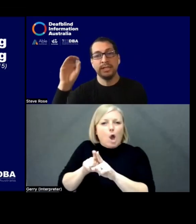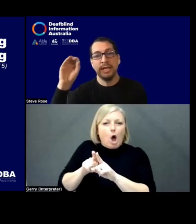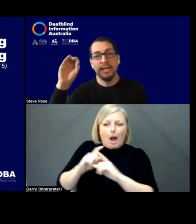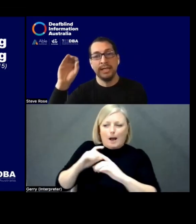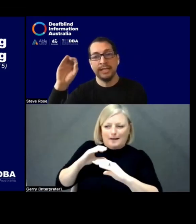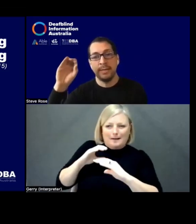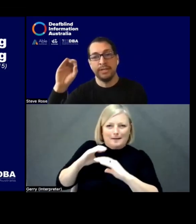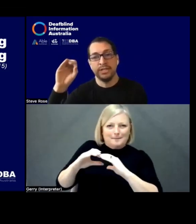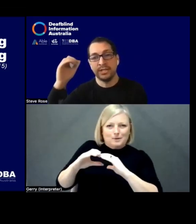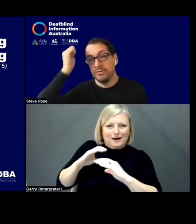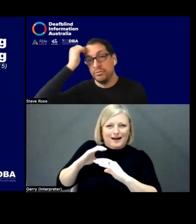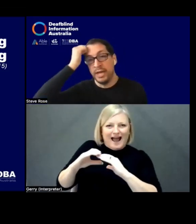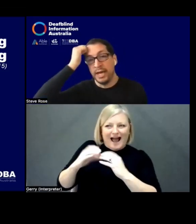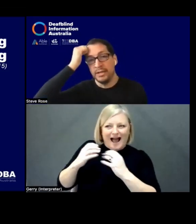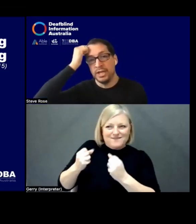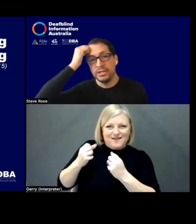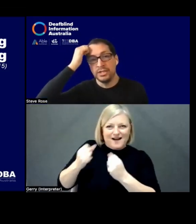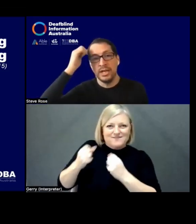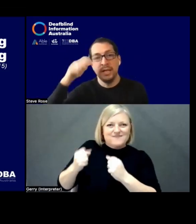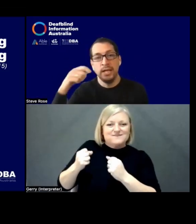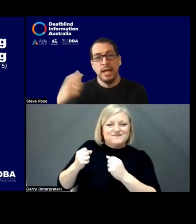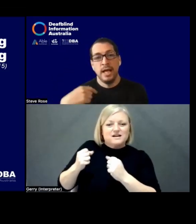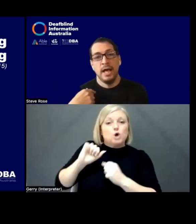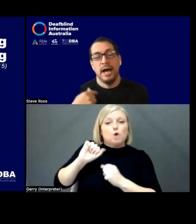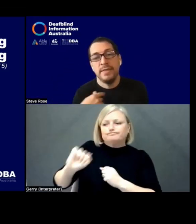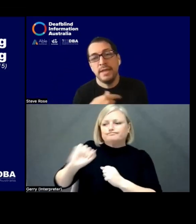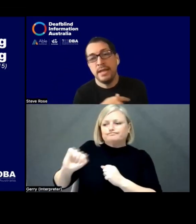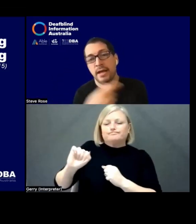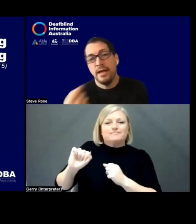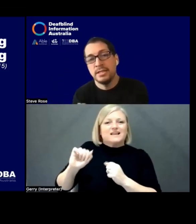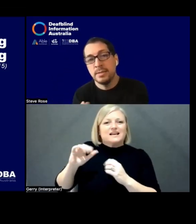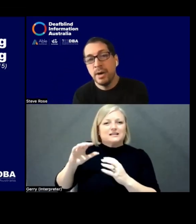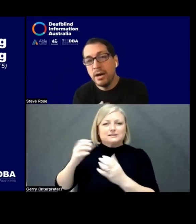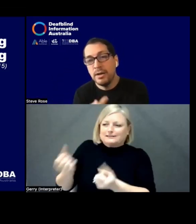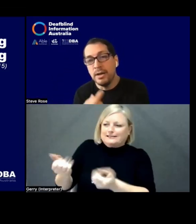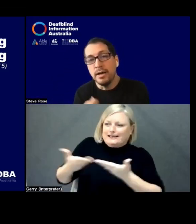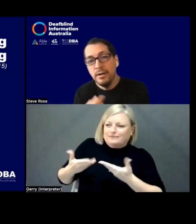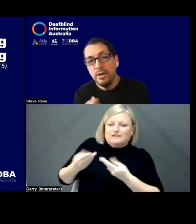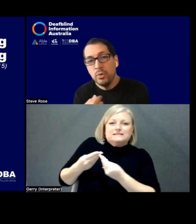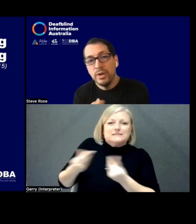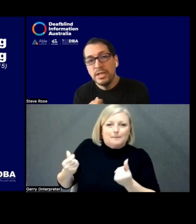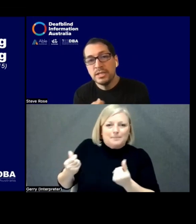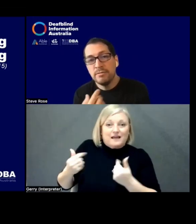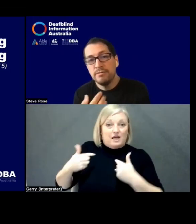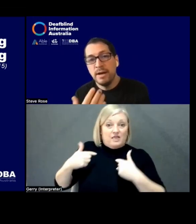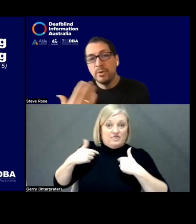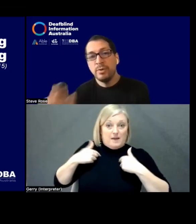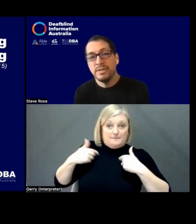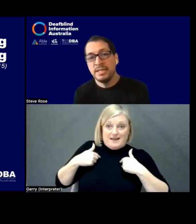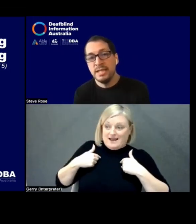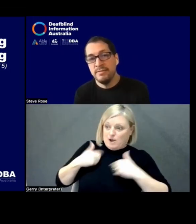does their tapping gesture or hand gesture, and then as the partner, we need to confirm that we perceive